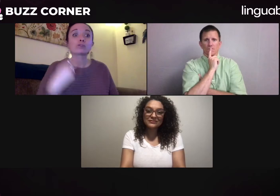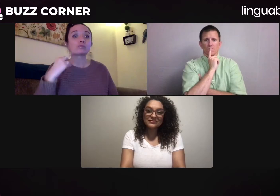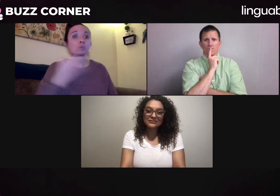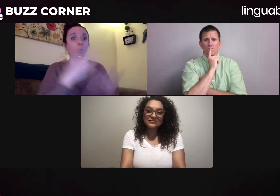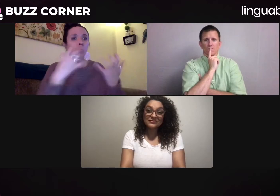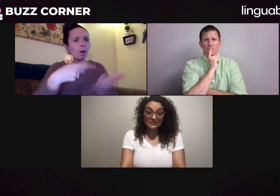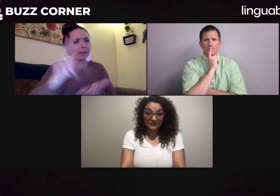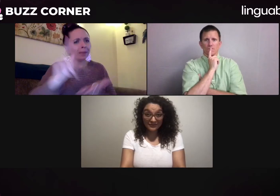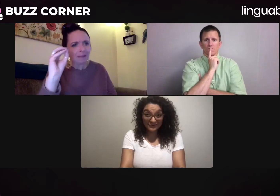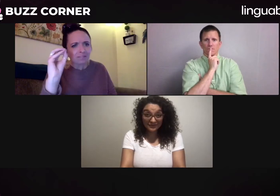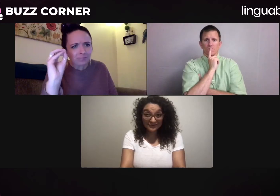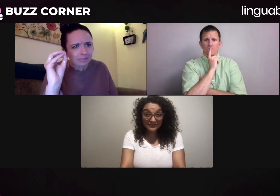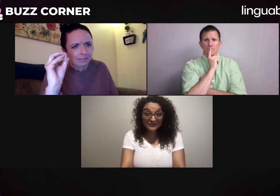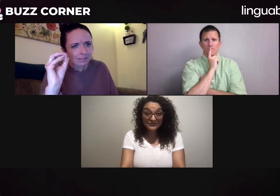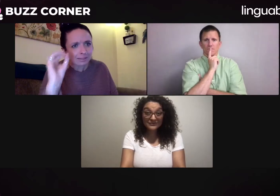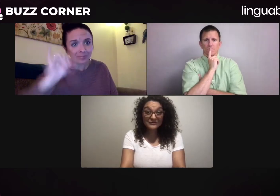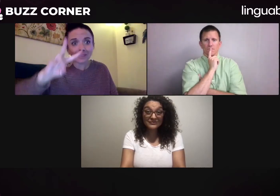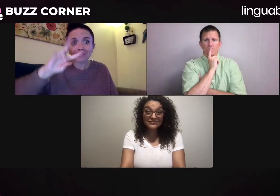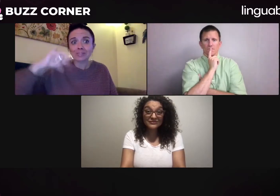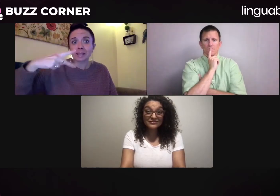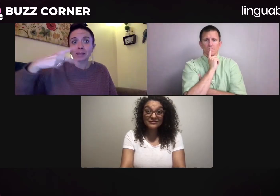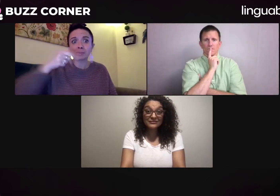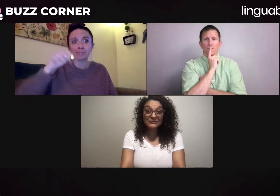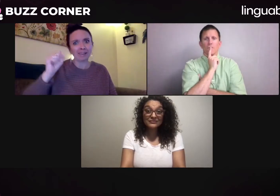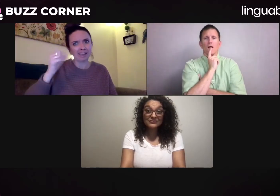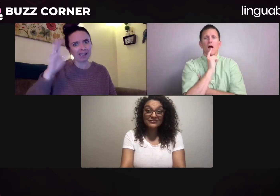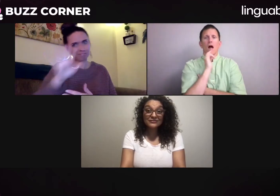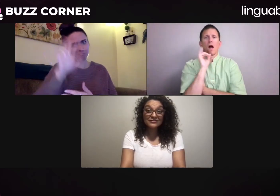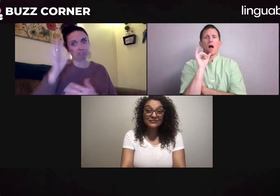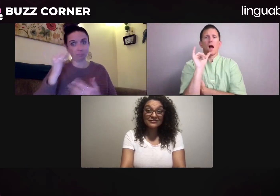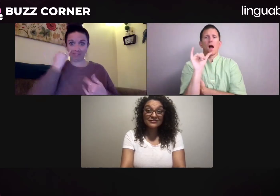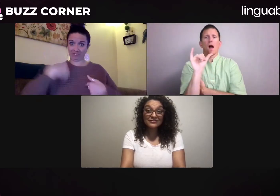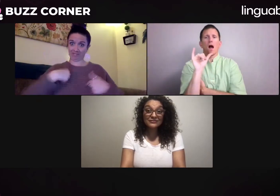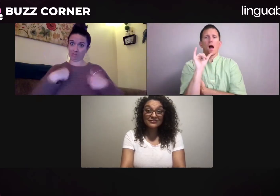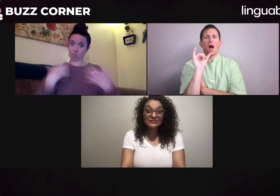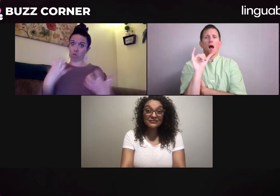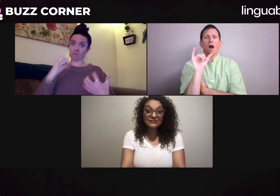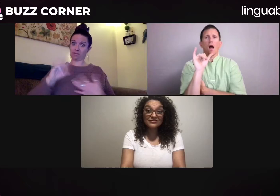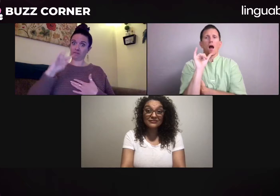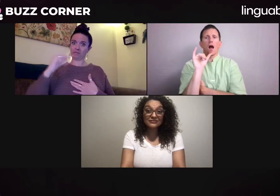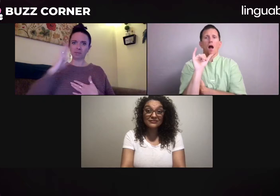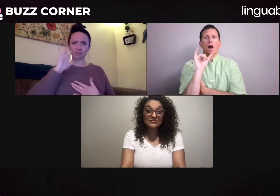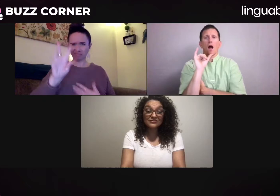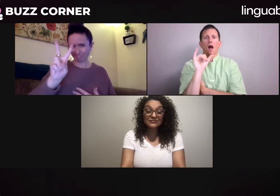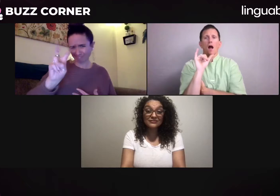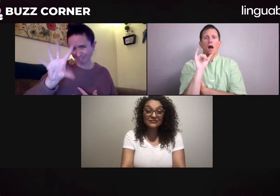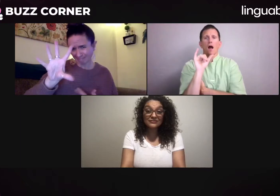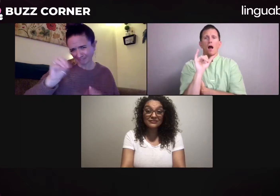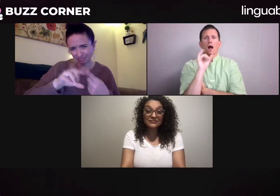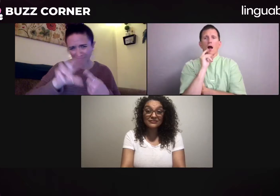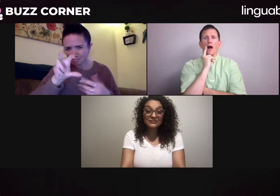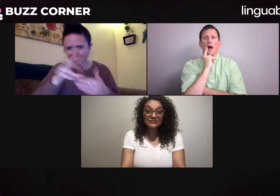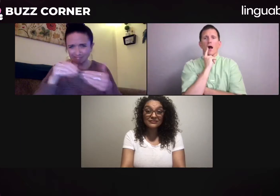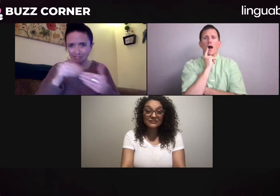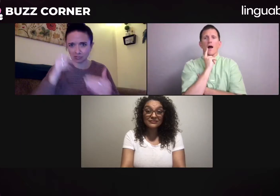just like to go and sign up to be an interpreter and get the VIP badge because they can get into all of the bars and all of the stages